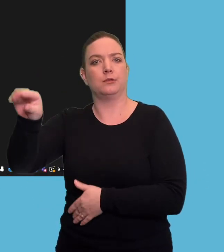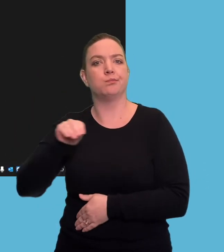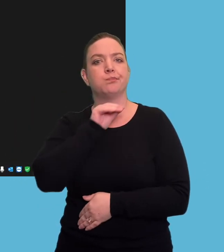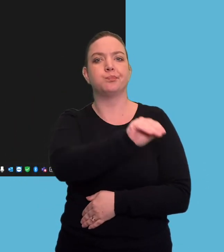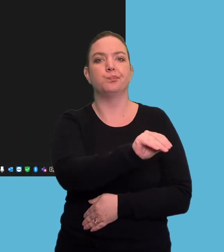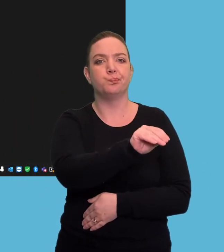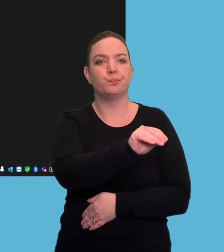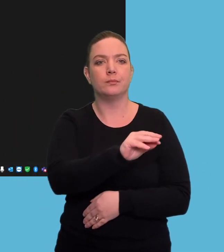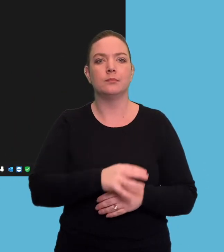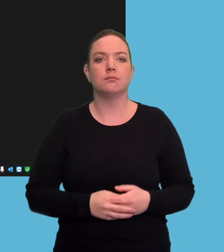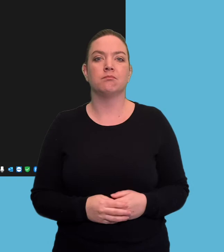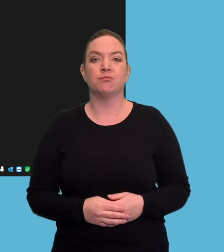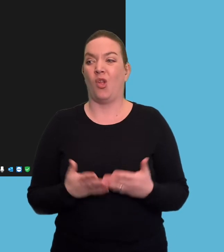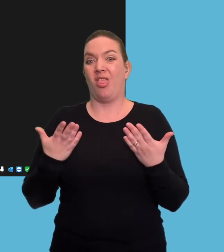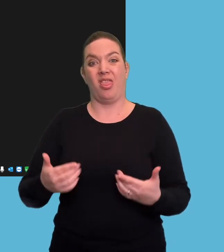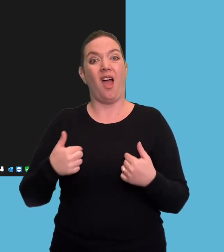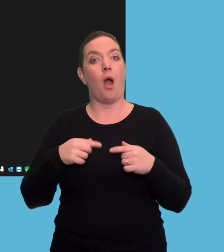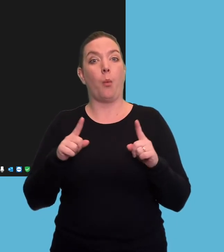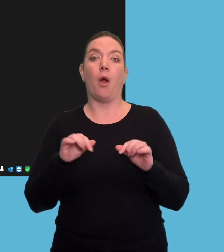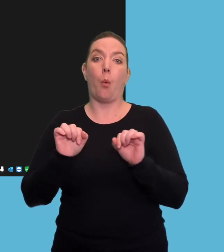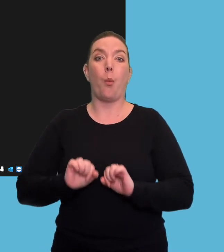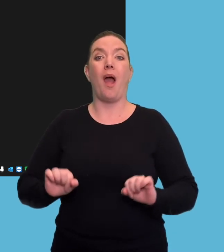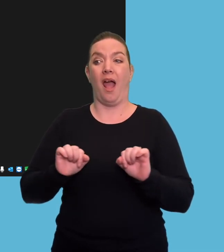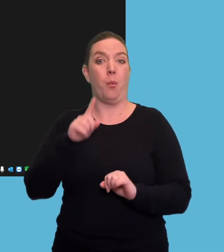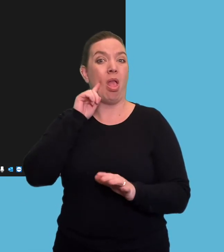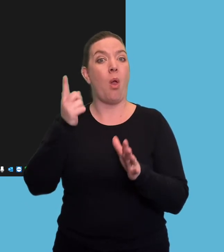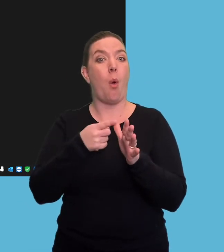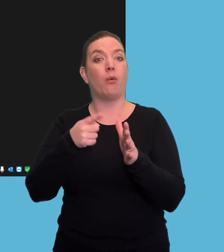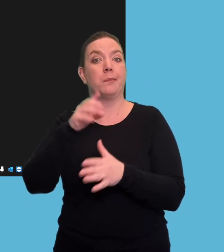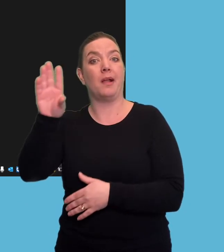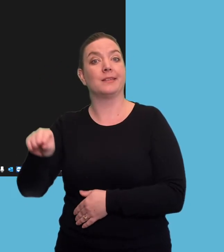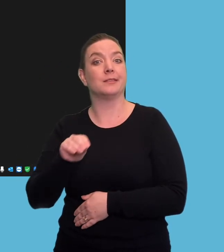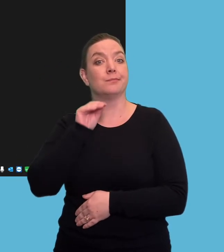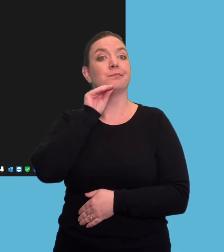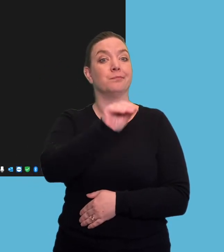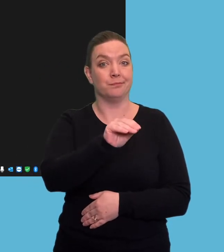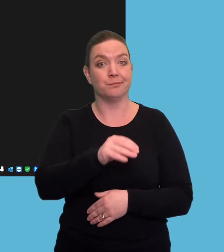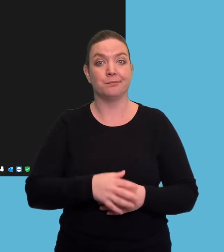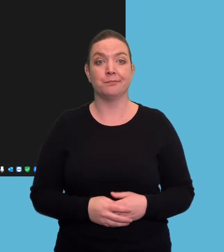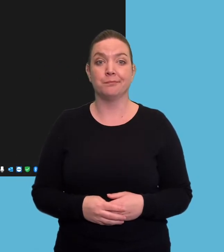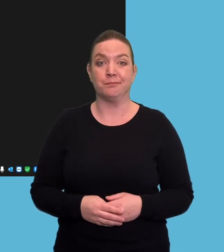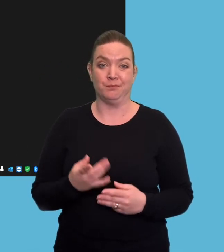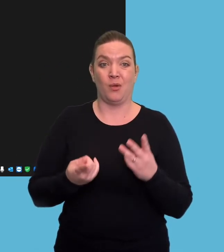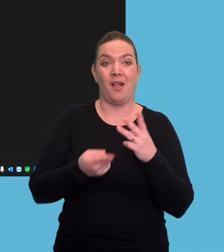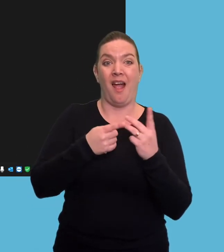You will automatically move back to the main meeting'. So all I need to do is wait and I'll automatically be taken back to the main